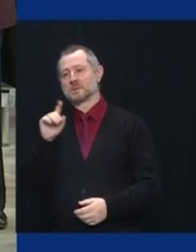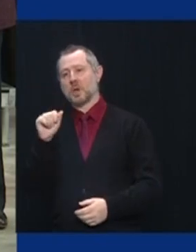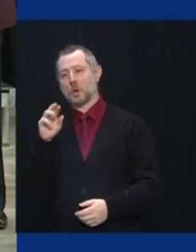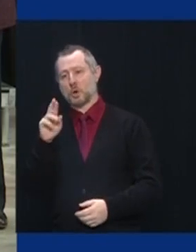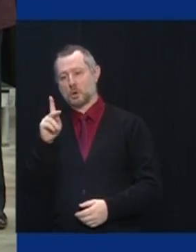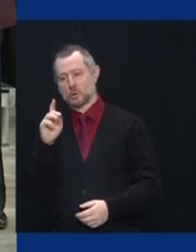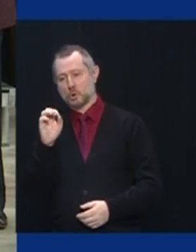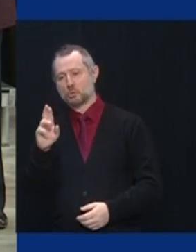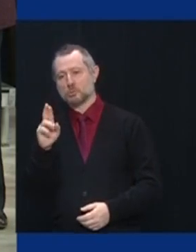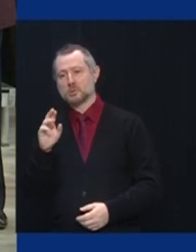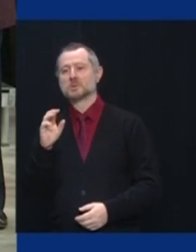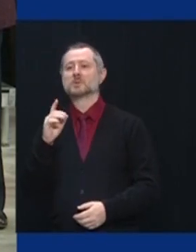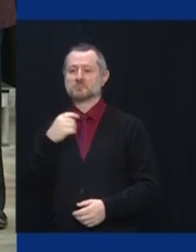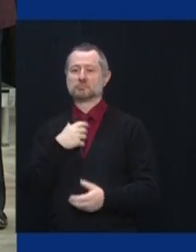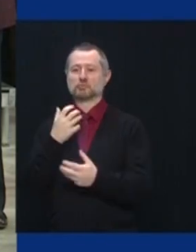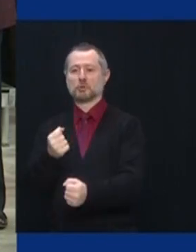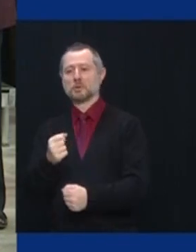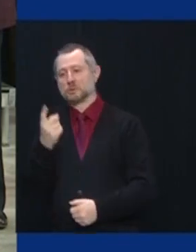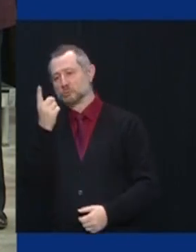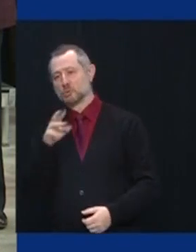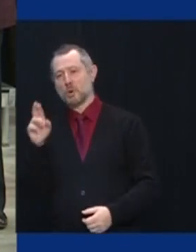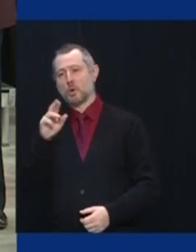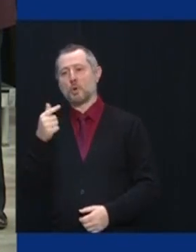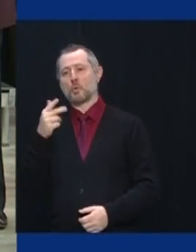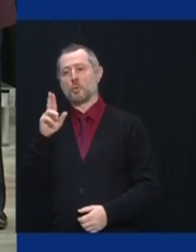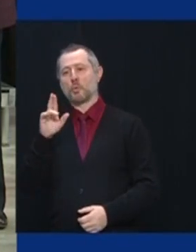DR. H. BERNARD ALEX IS AN ALUM.